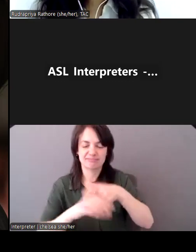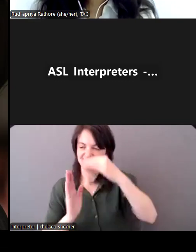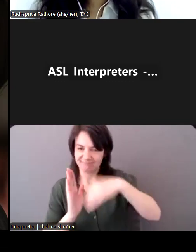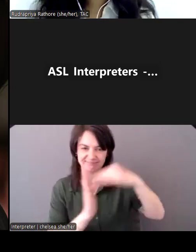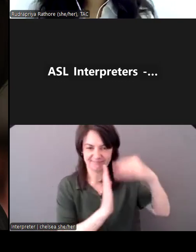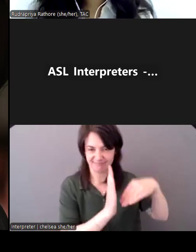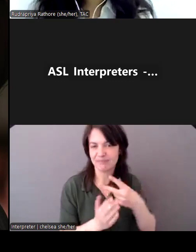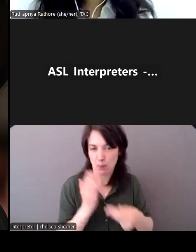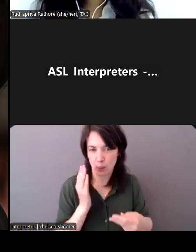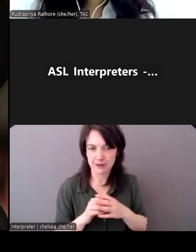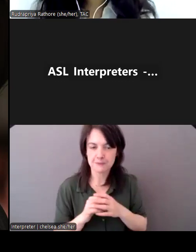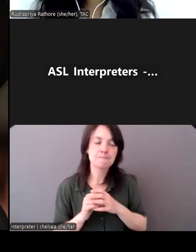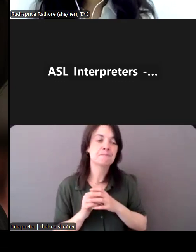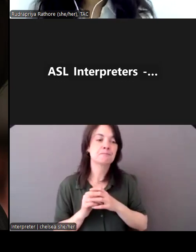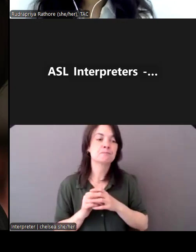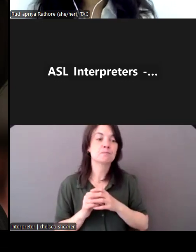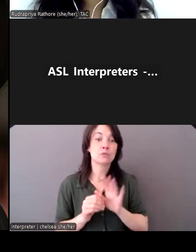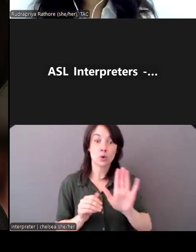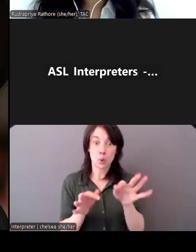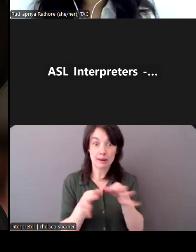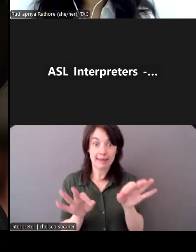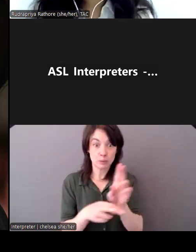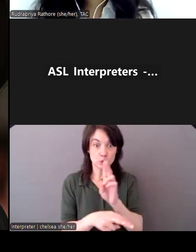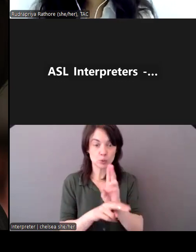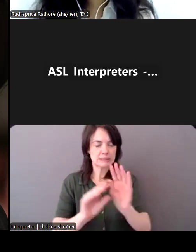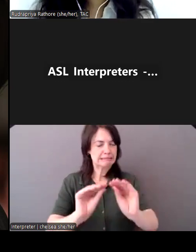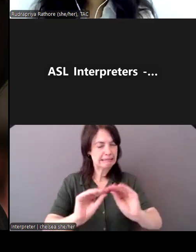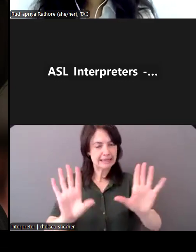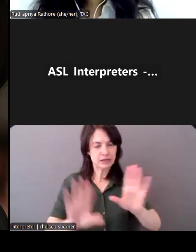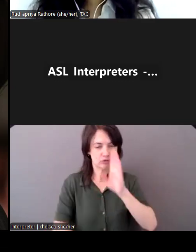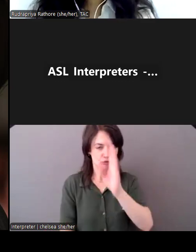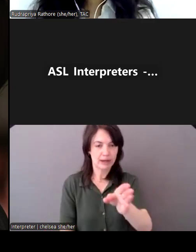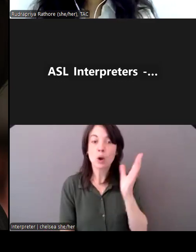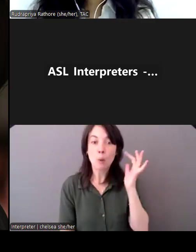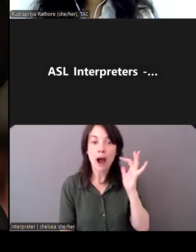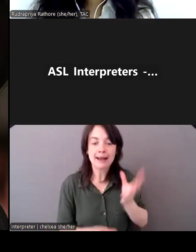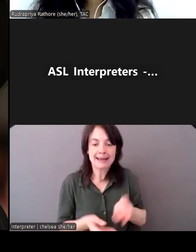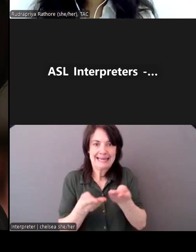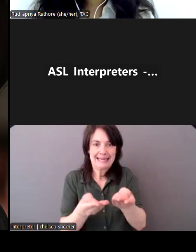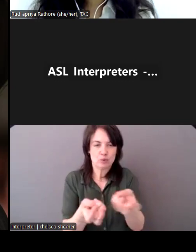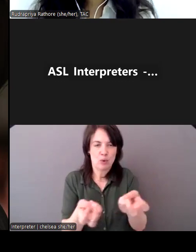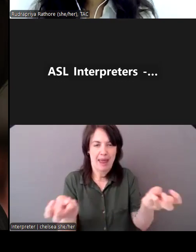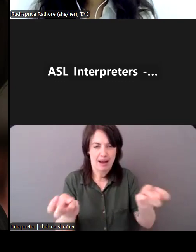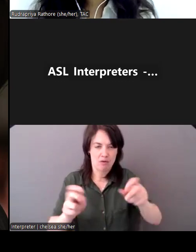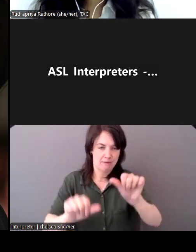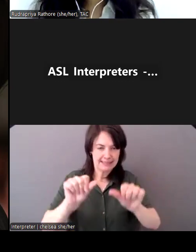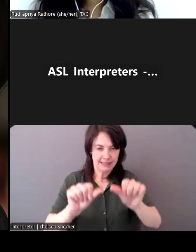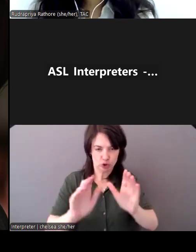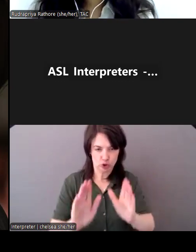clear and direct language for our assessors um it's really helpful to be as clear as possible